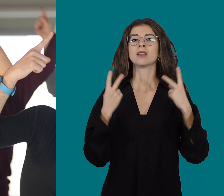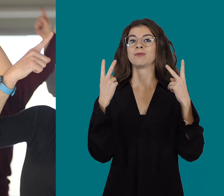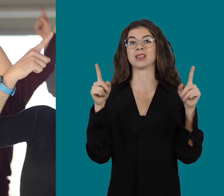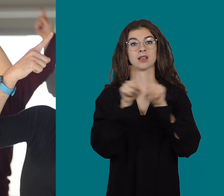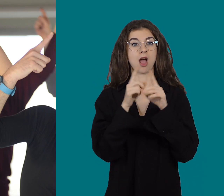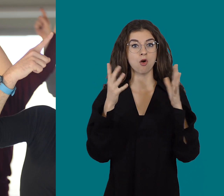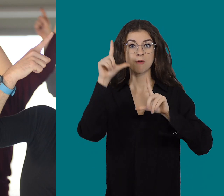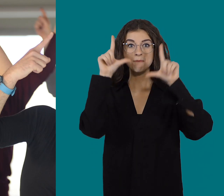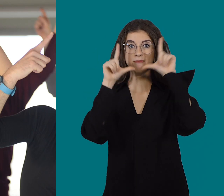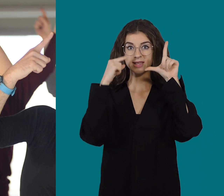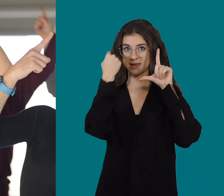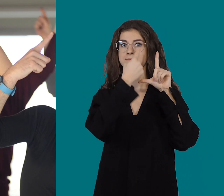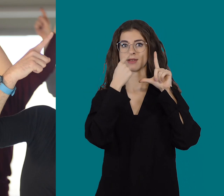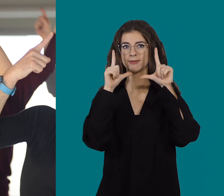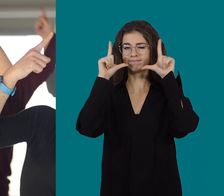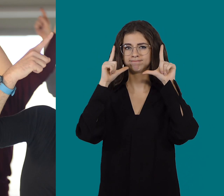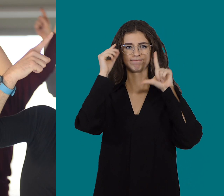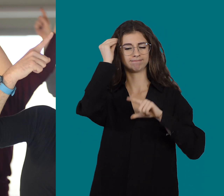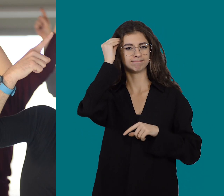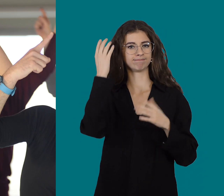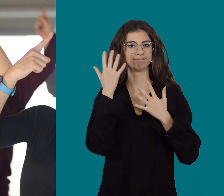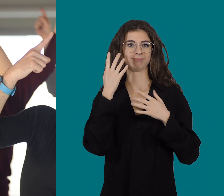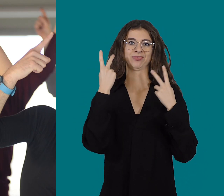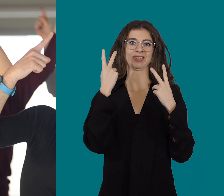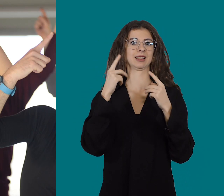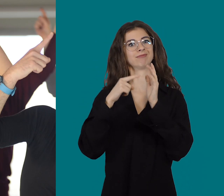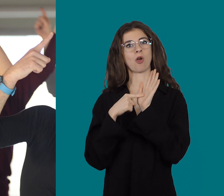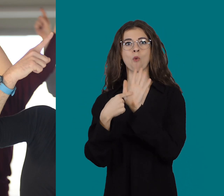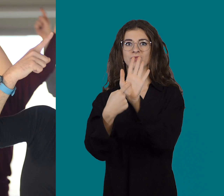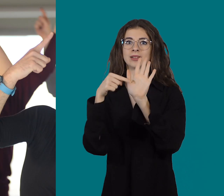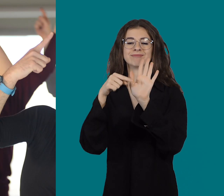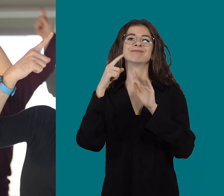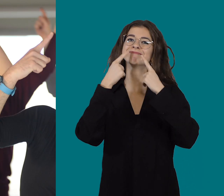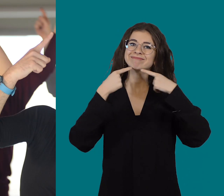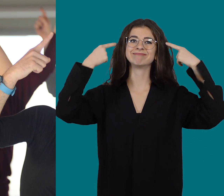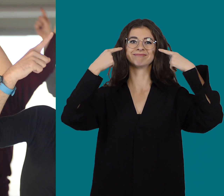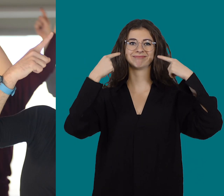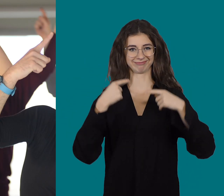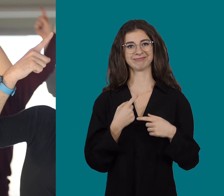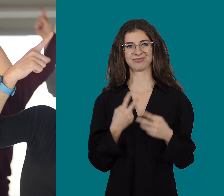It's also important to remeber their mimic, so that they remain smiling while performing.